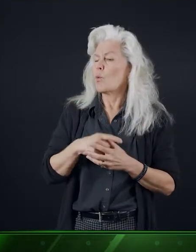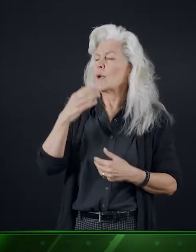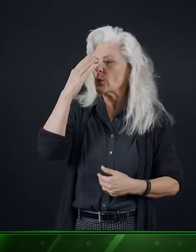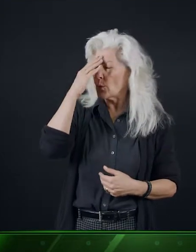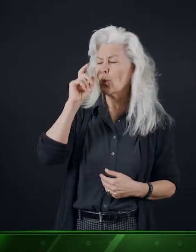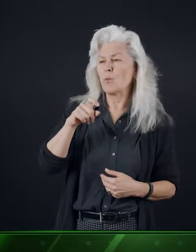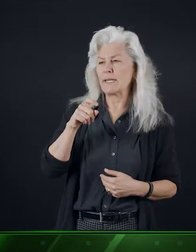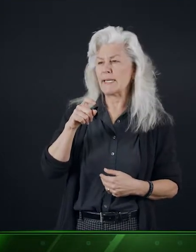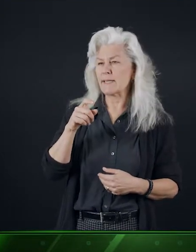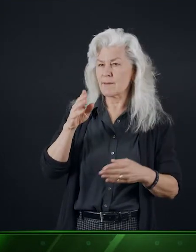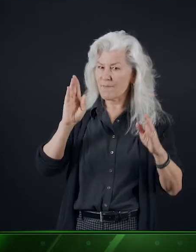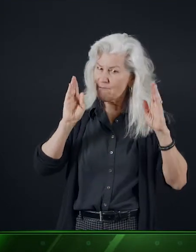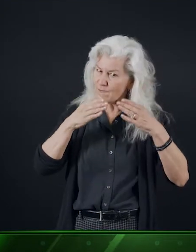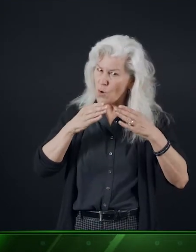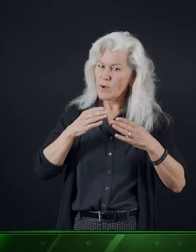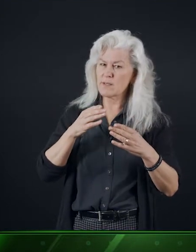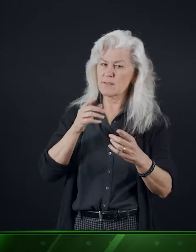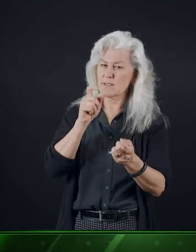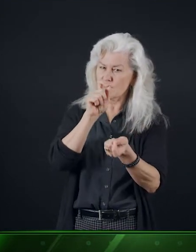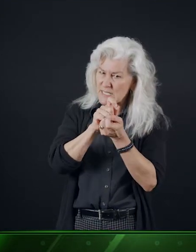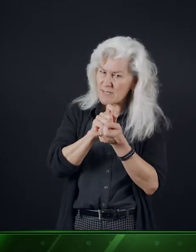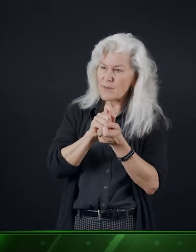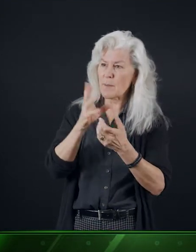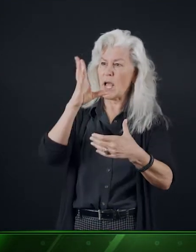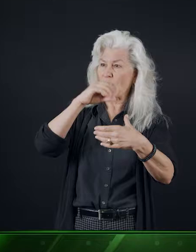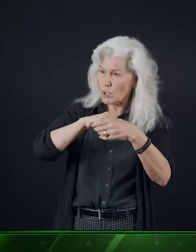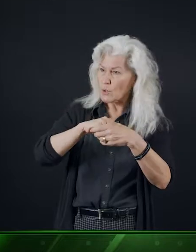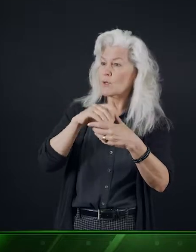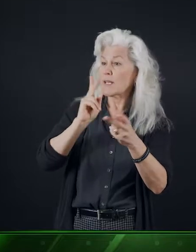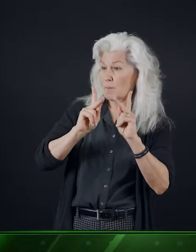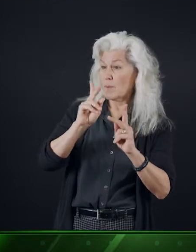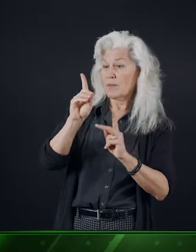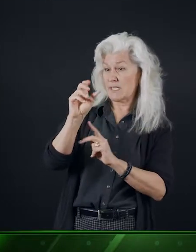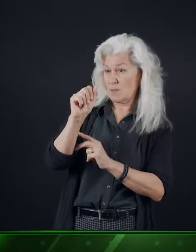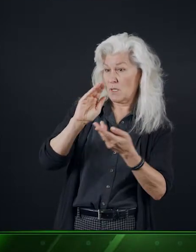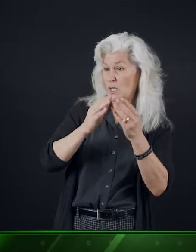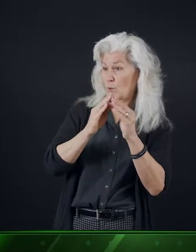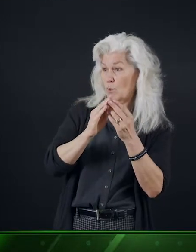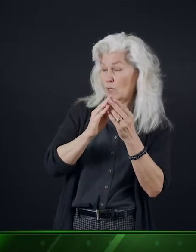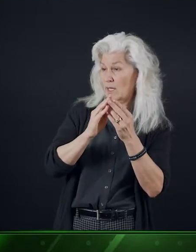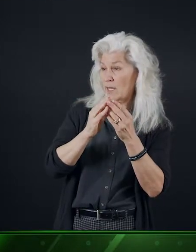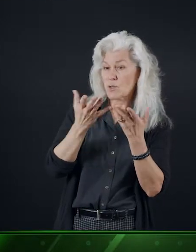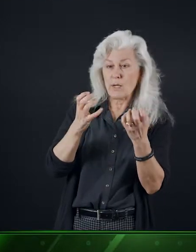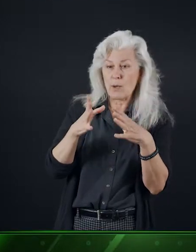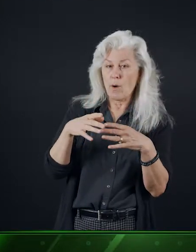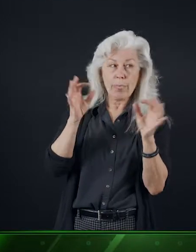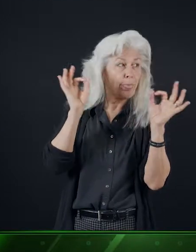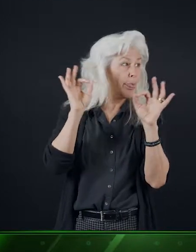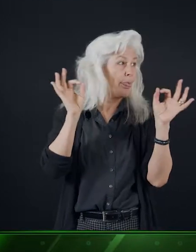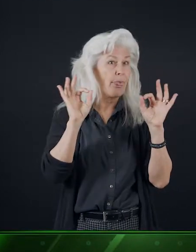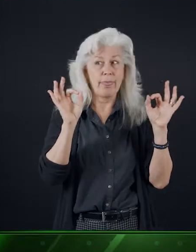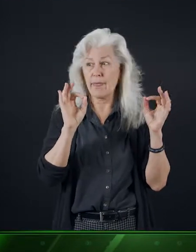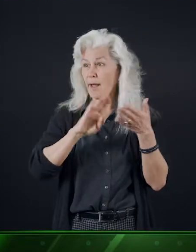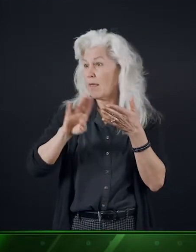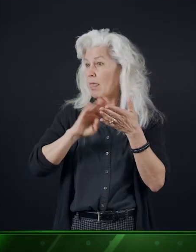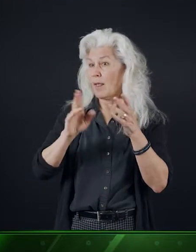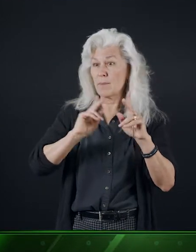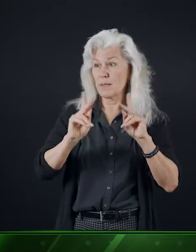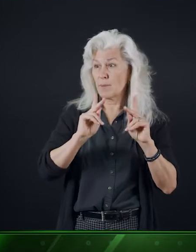about including the gaming and disability community, so that we weren't being unintentionally exclusive. We've partnered closely with Xbox User Research,